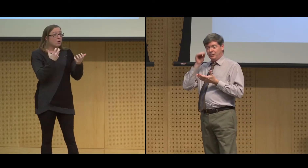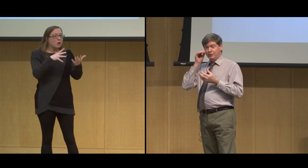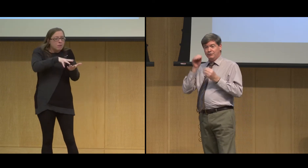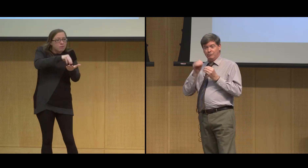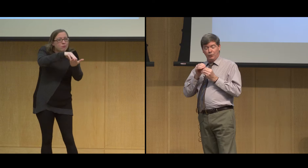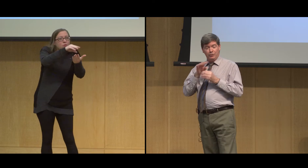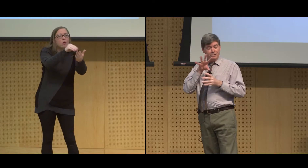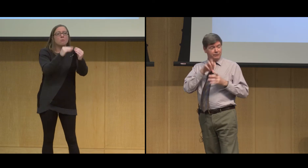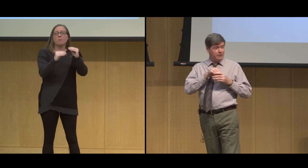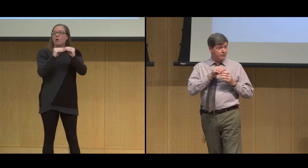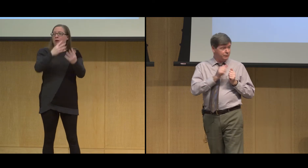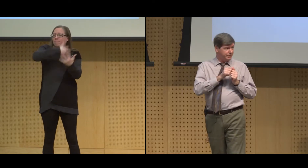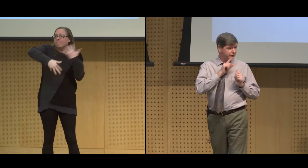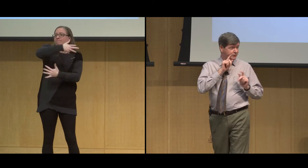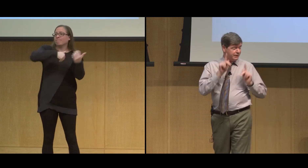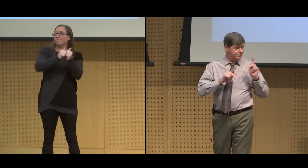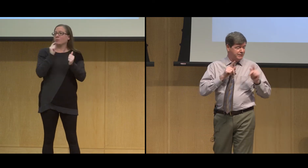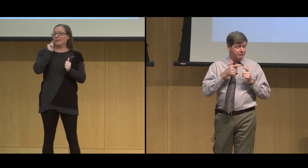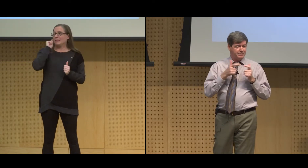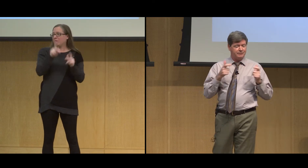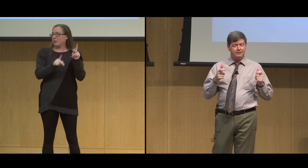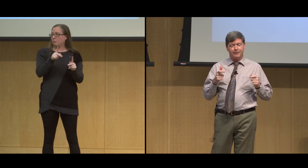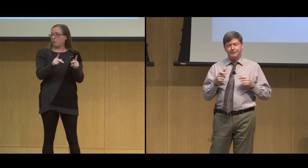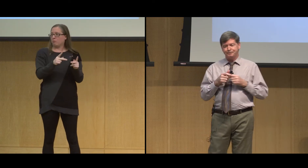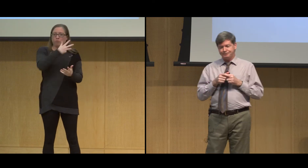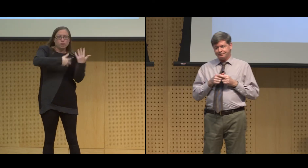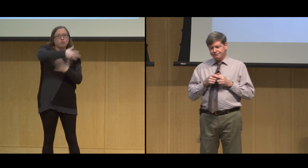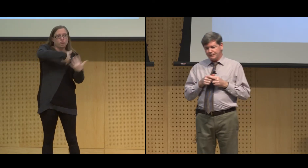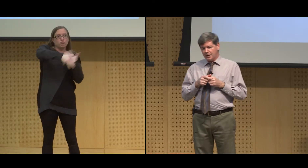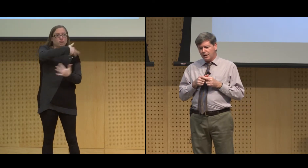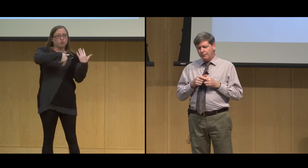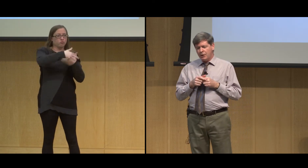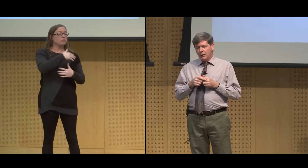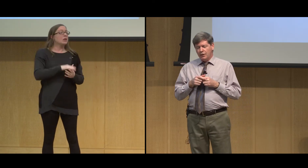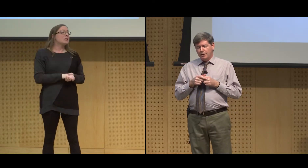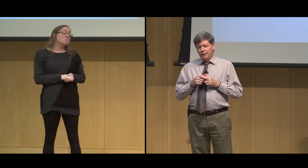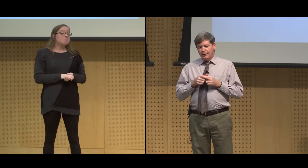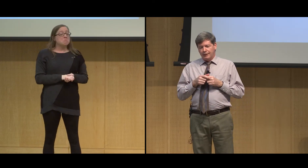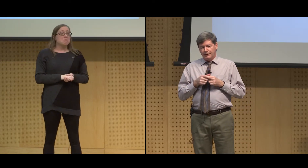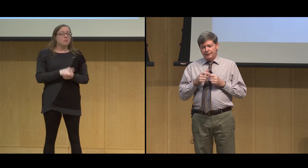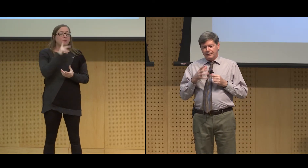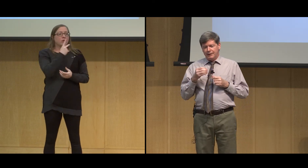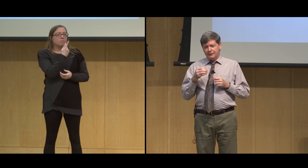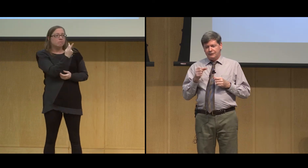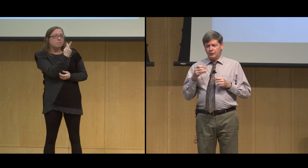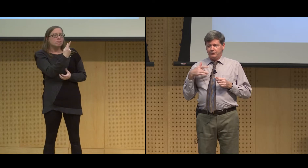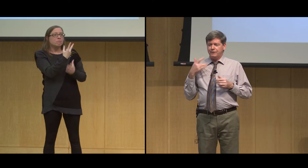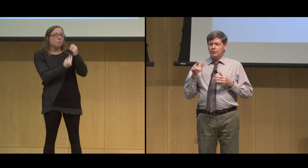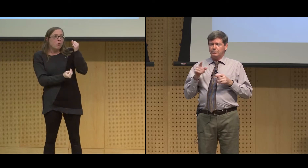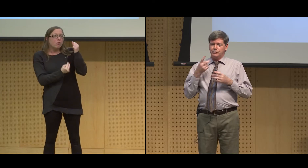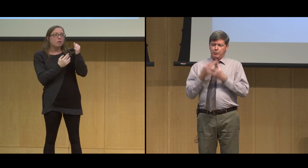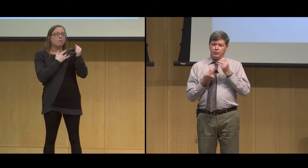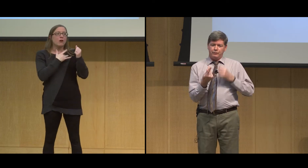and be involved with-- with Deaf people, et cetera." Um, uh...and so if felt to both of us